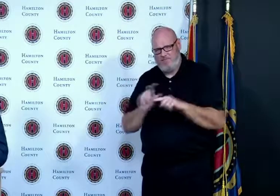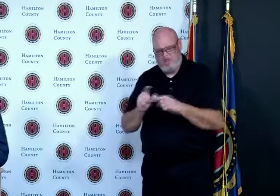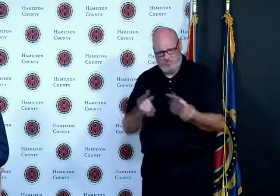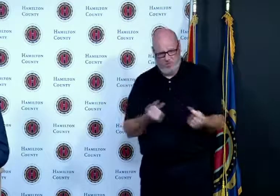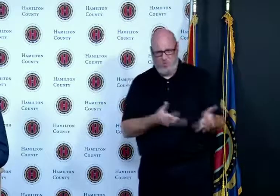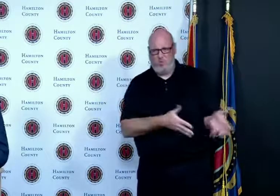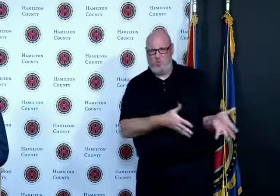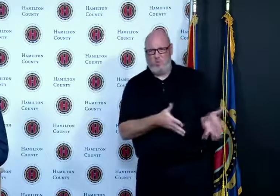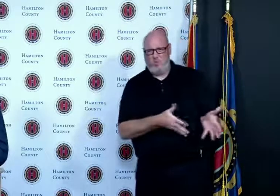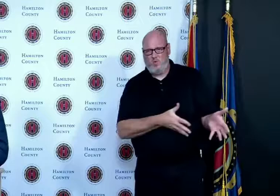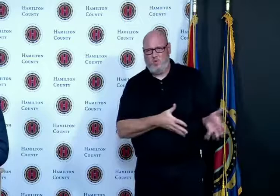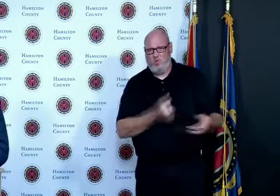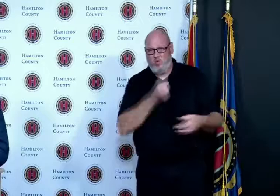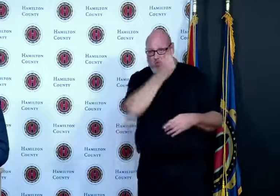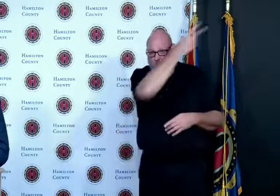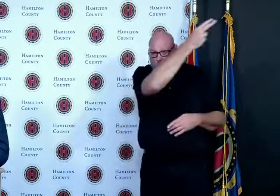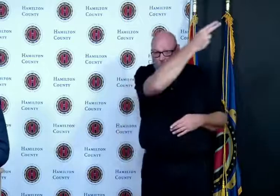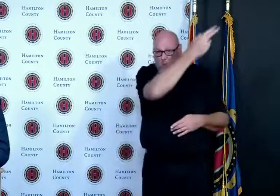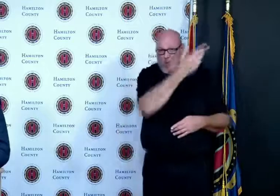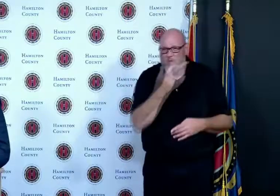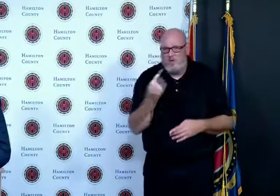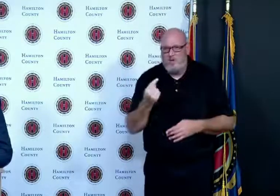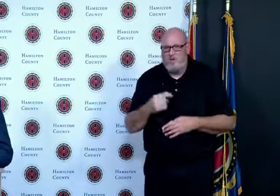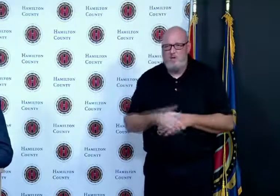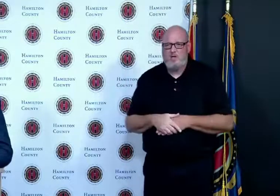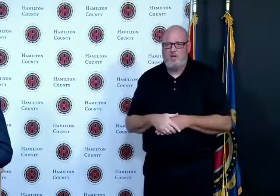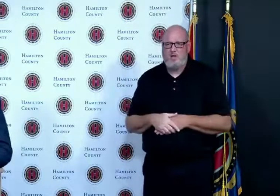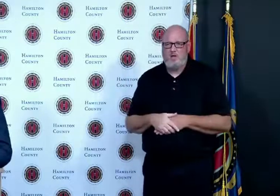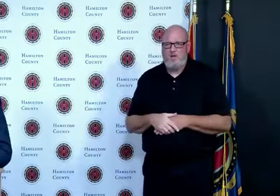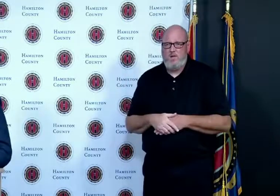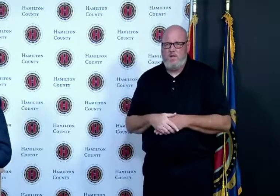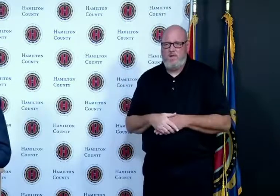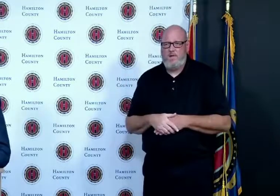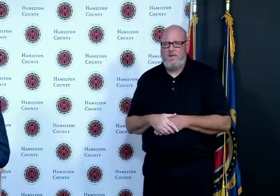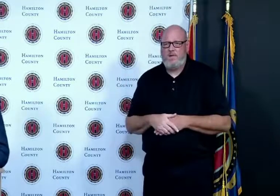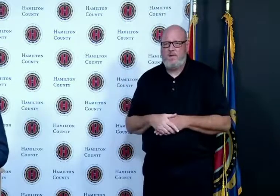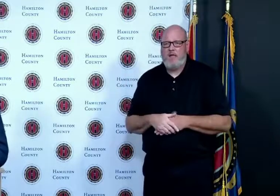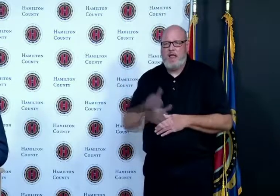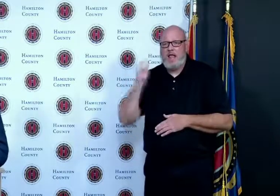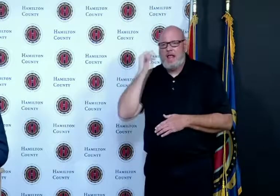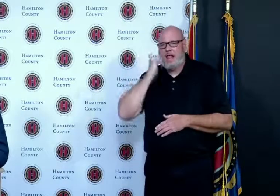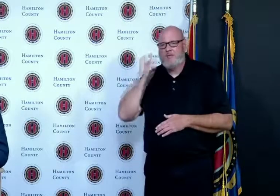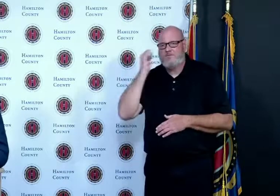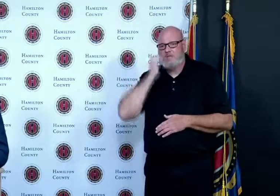discarded it is getting harder and harder at the end of each day to find arms to get those doses